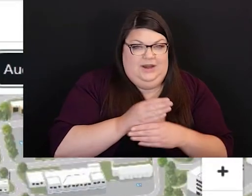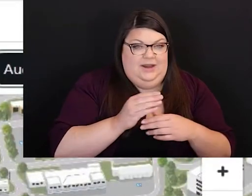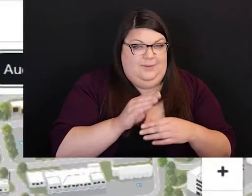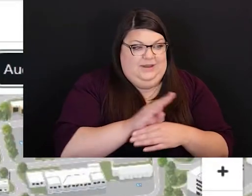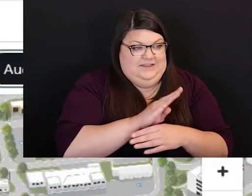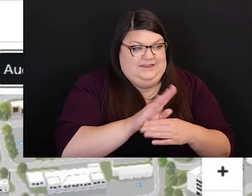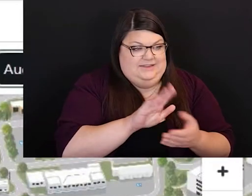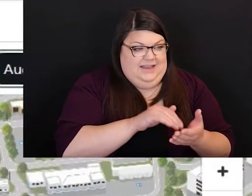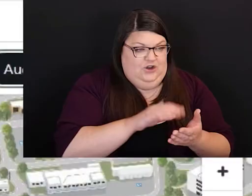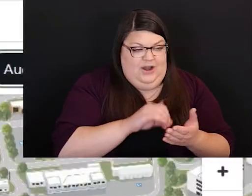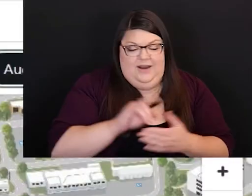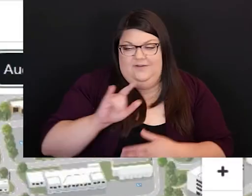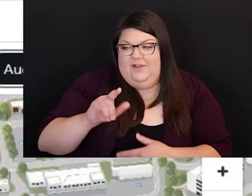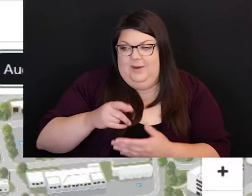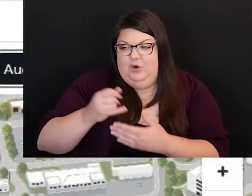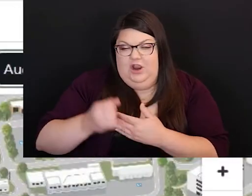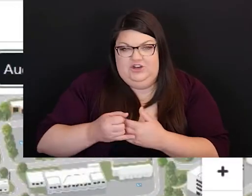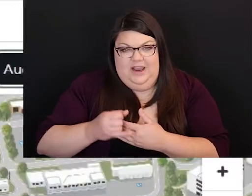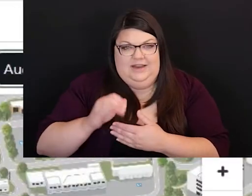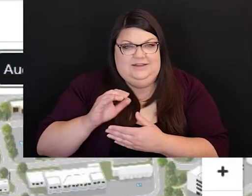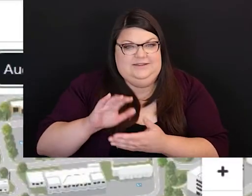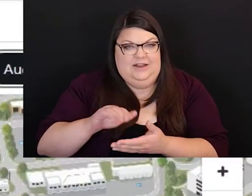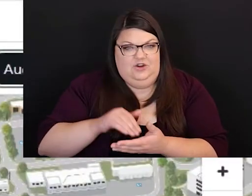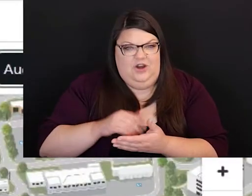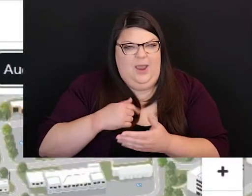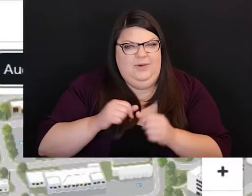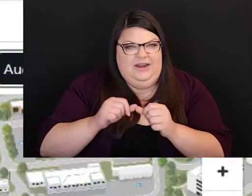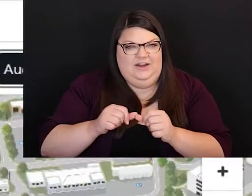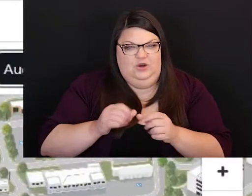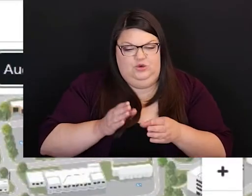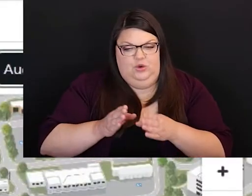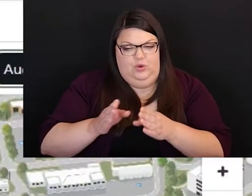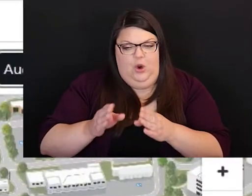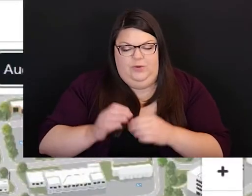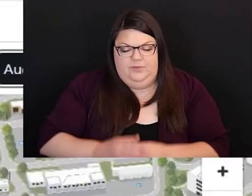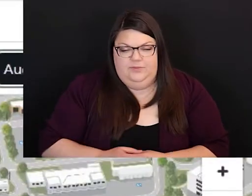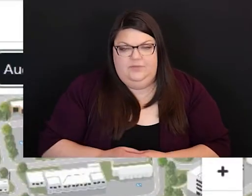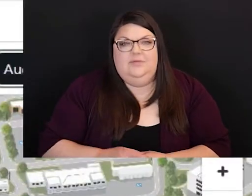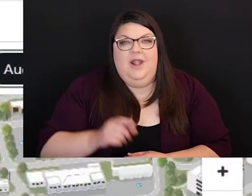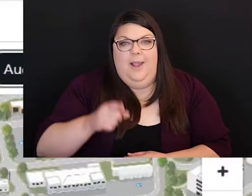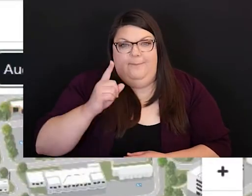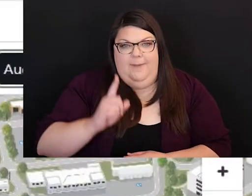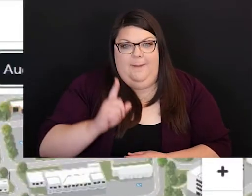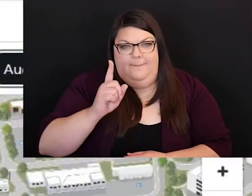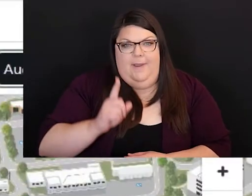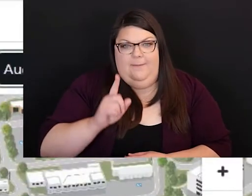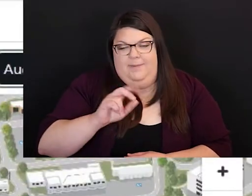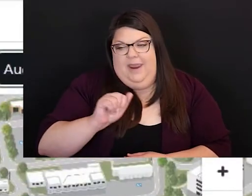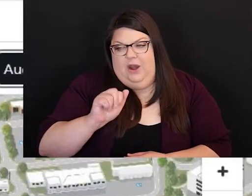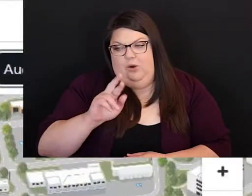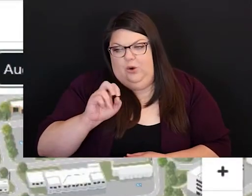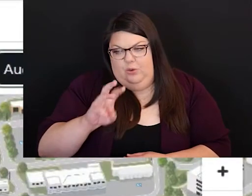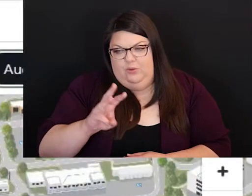Projects Center. I'm going to return to the road and continue. Up- Up- Up- Up- Up arrow. Mariner Road. R- Right-